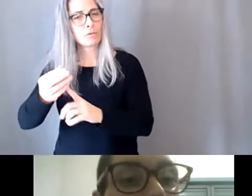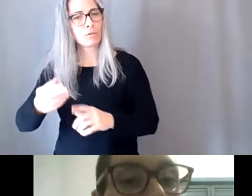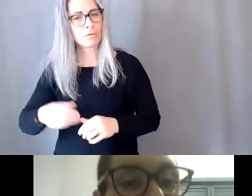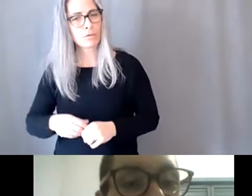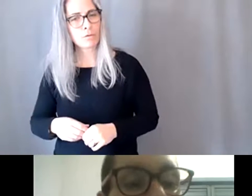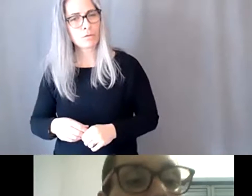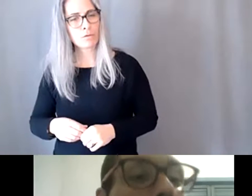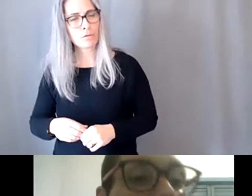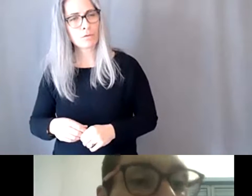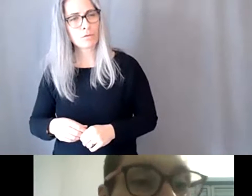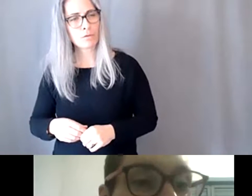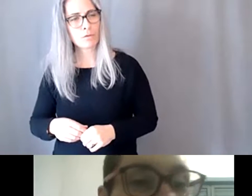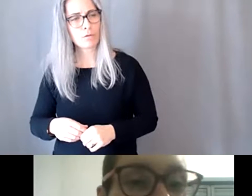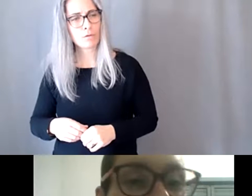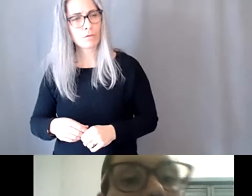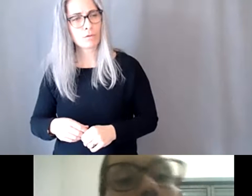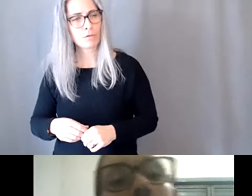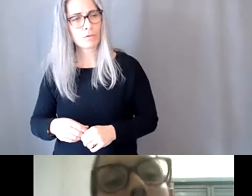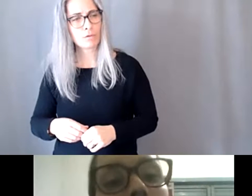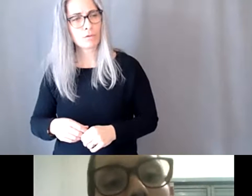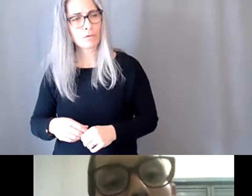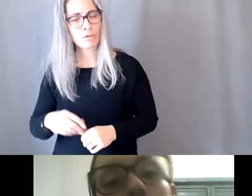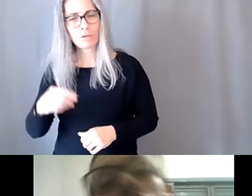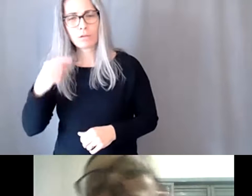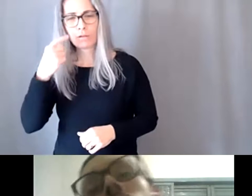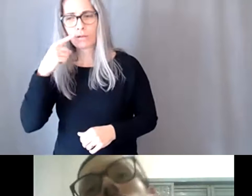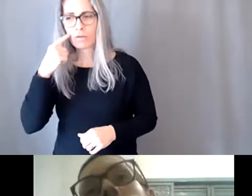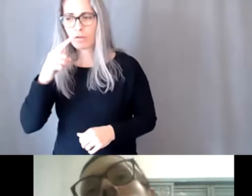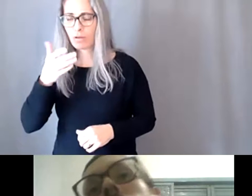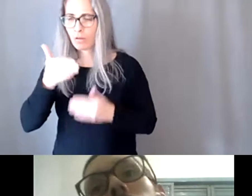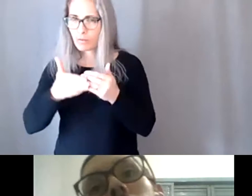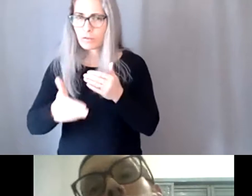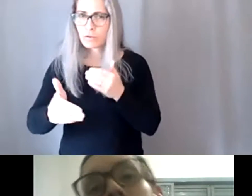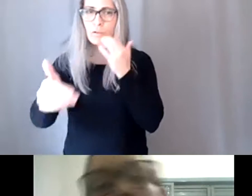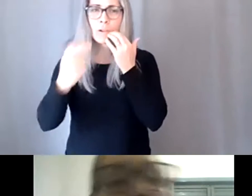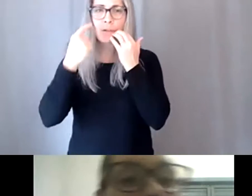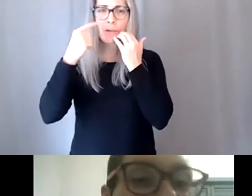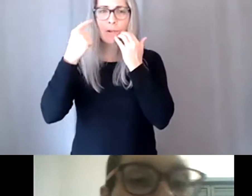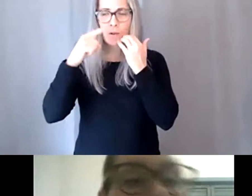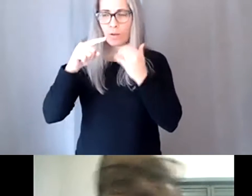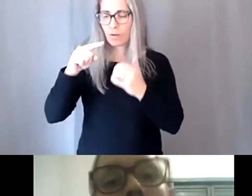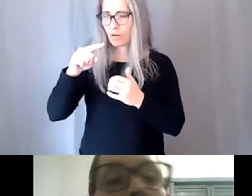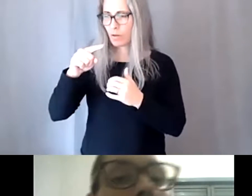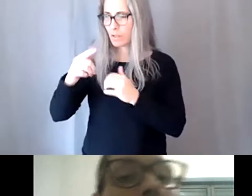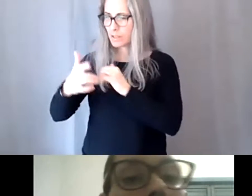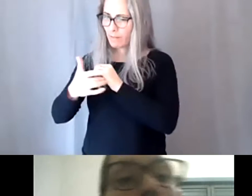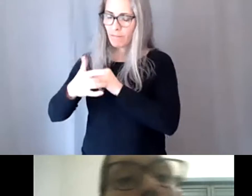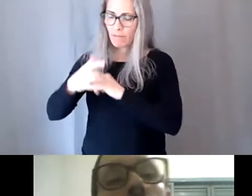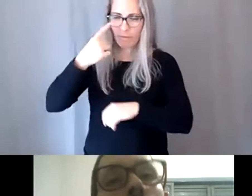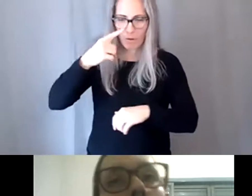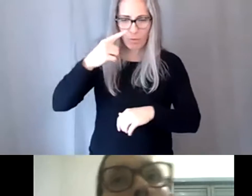thing bound up in technical in scientific and clinical